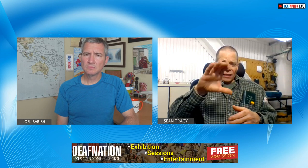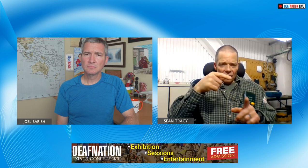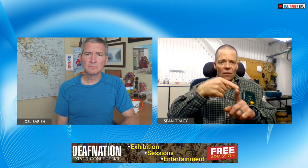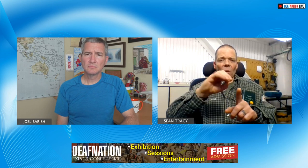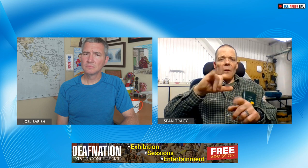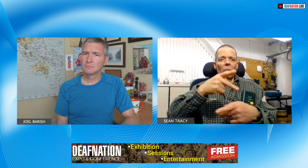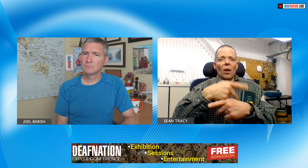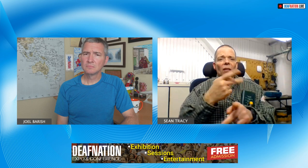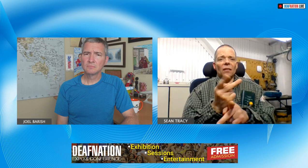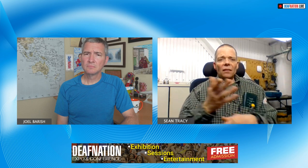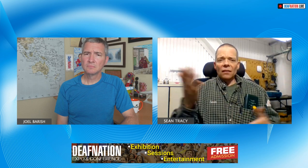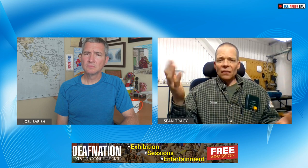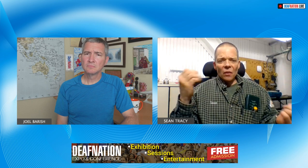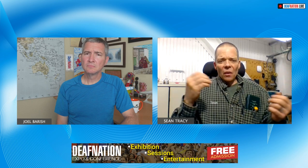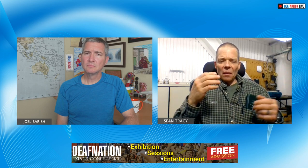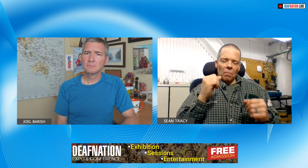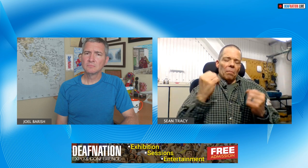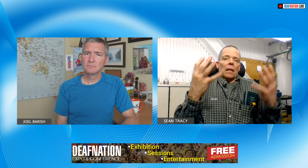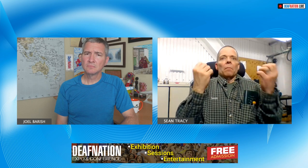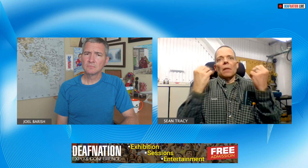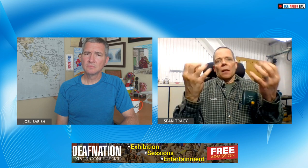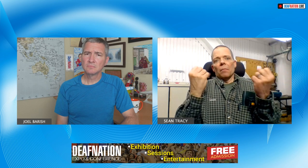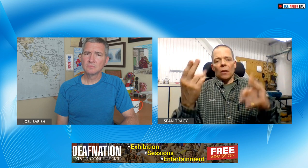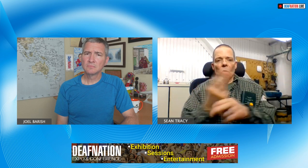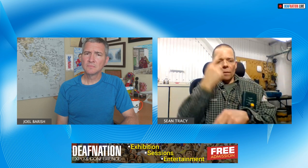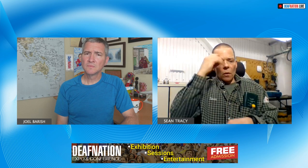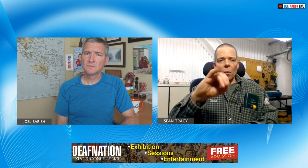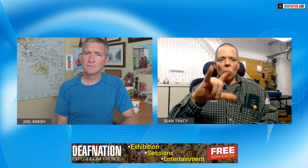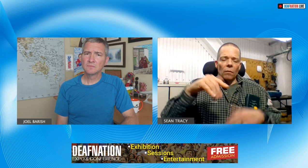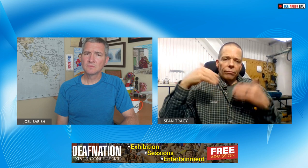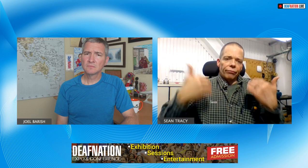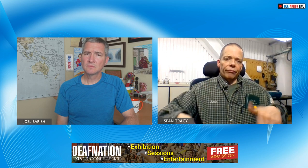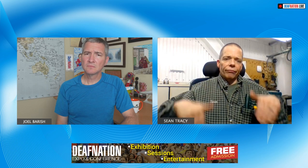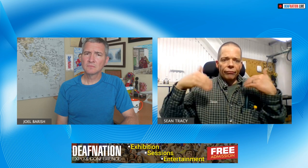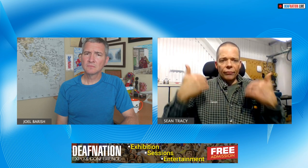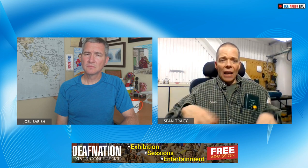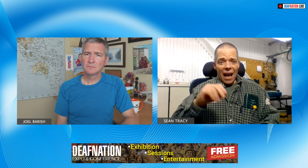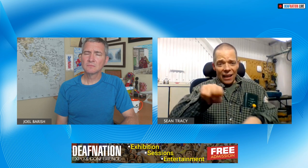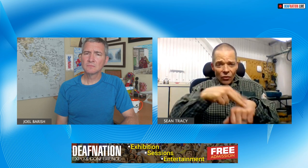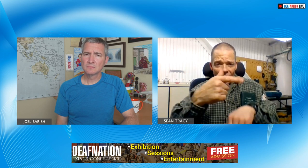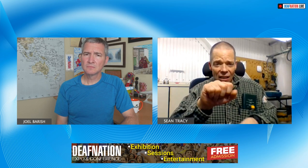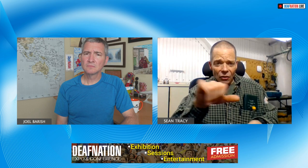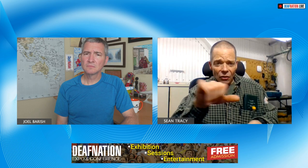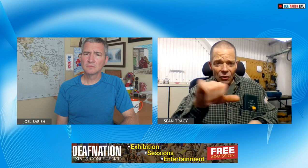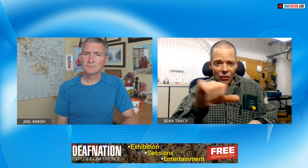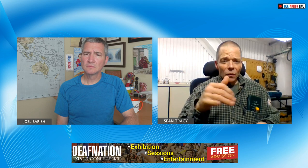Plastic is an oil product. It's incredible how many uses there are for oil. And not just oil, but there are so many uses for